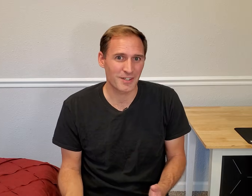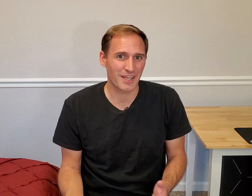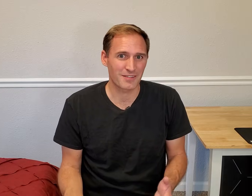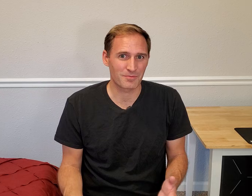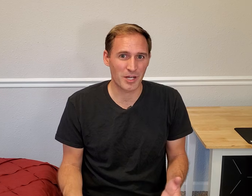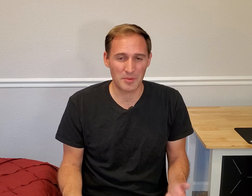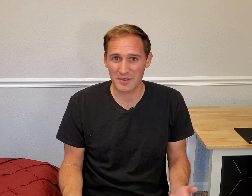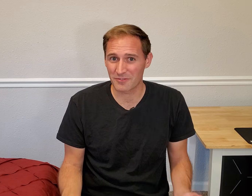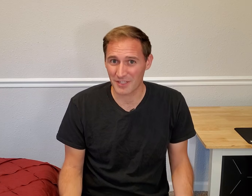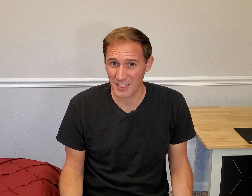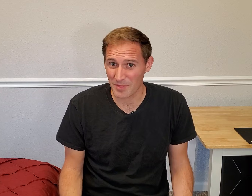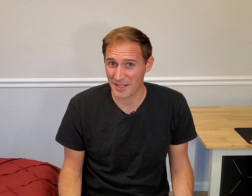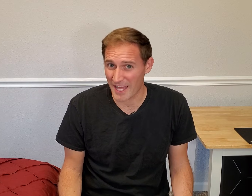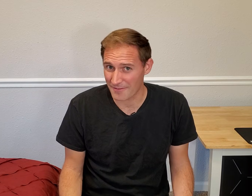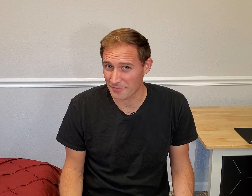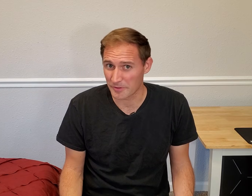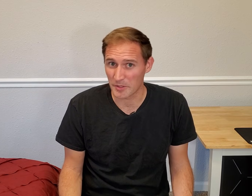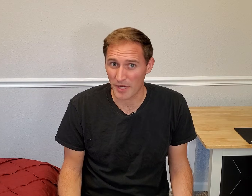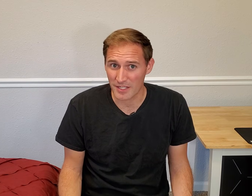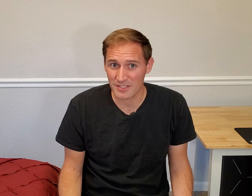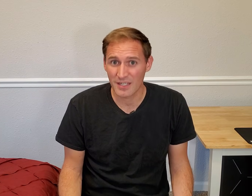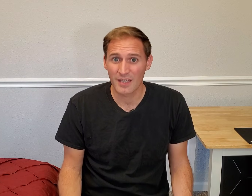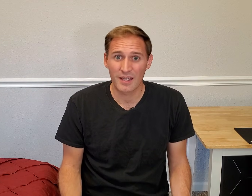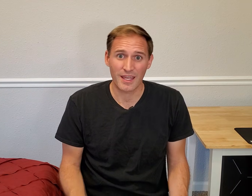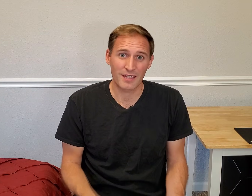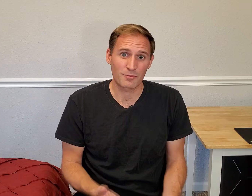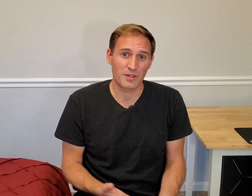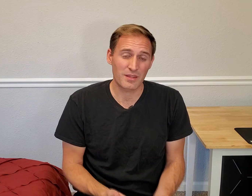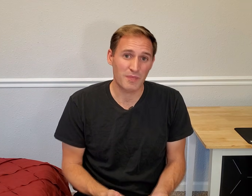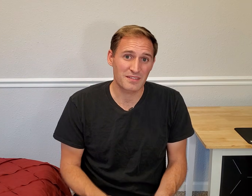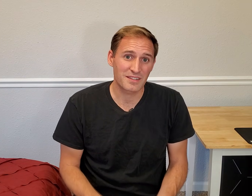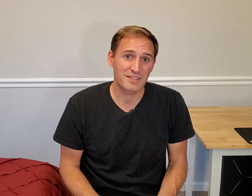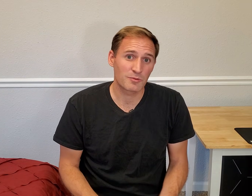probably forget about half of what we watched and one of the best things that